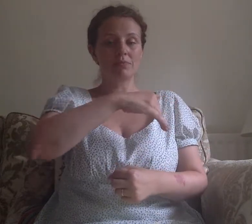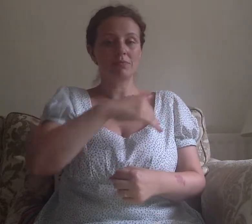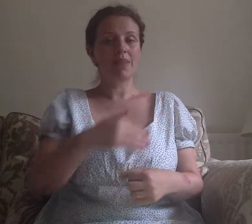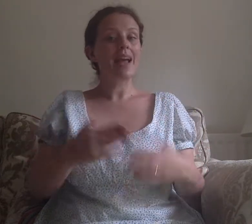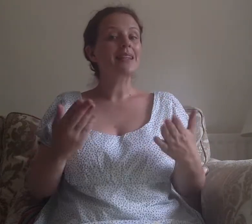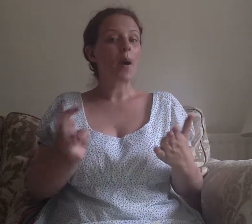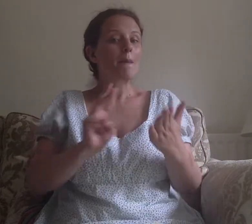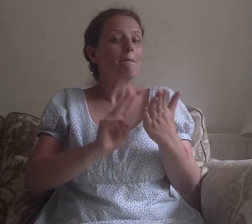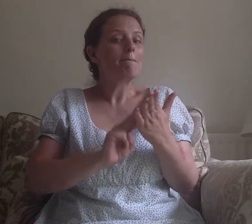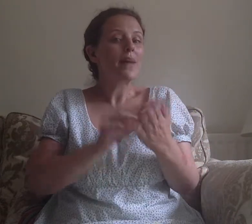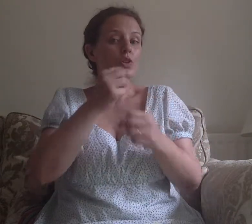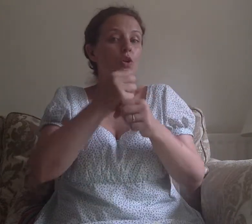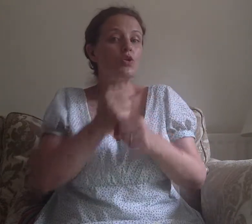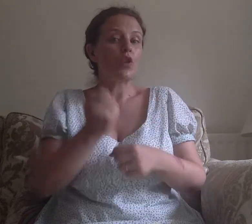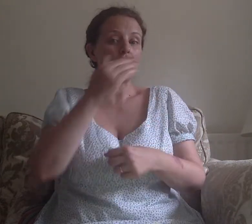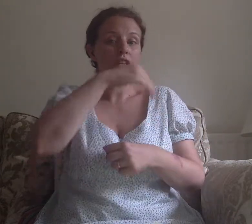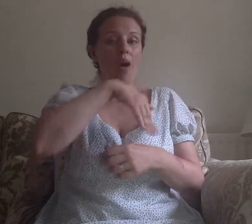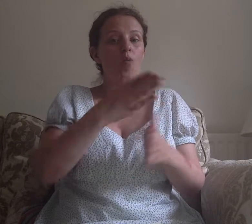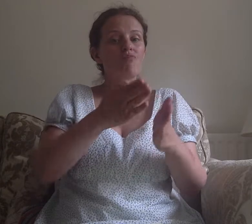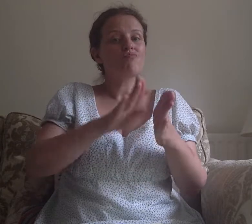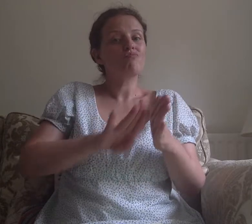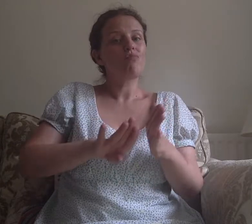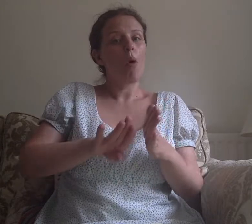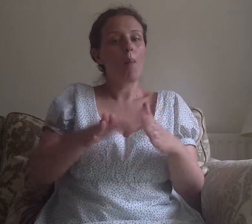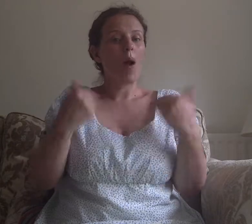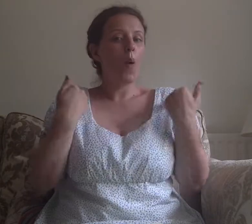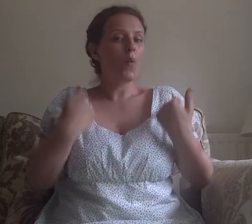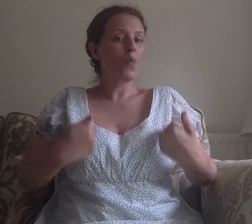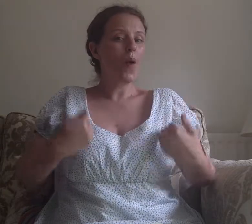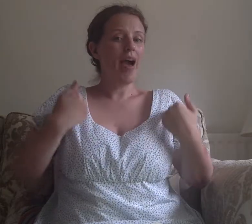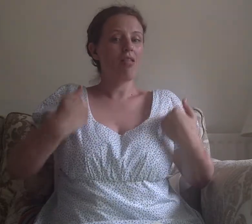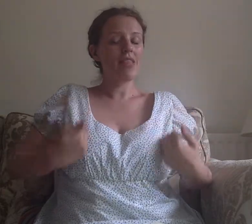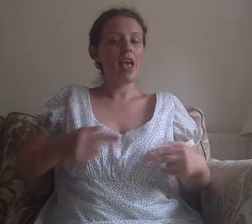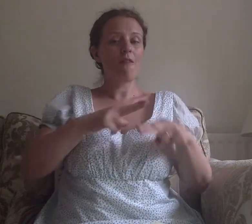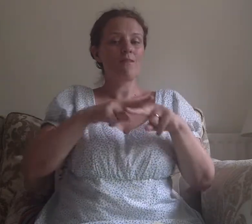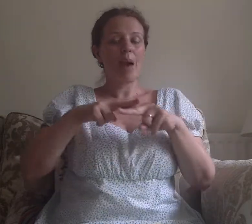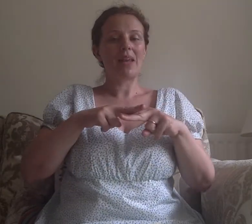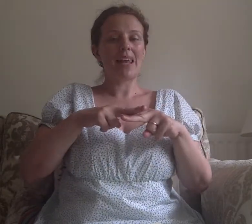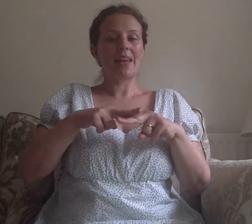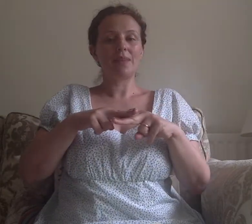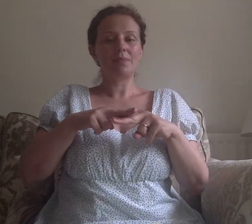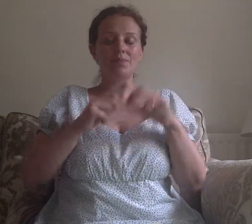Now Miss Churchill was from a wealthy family